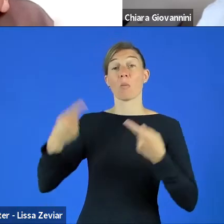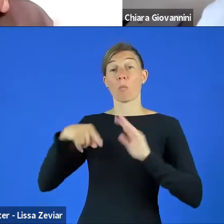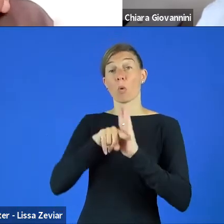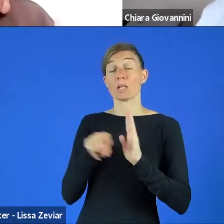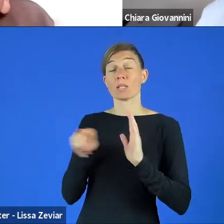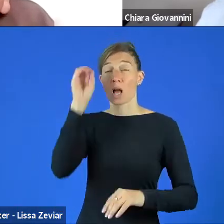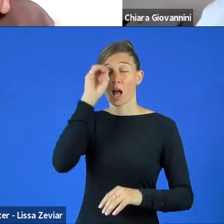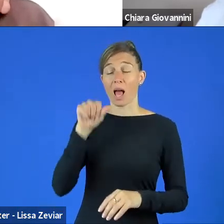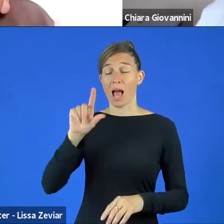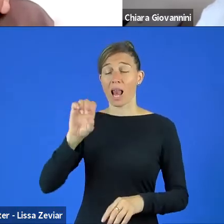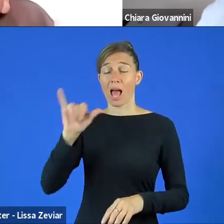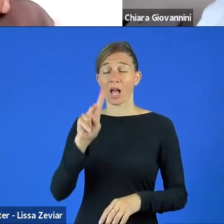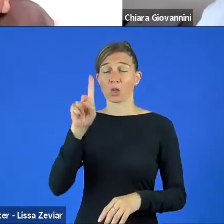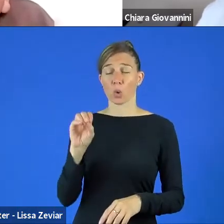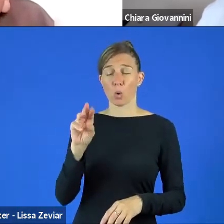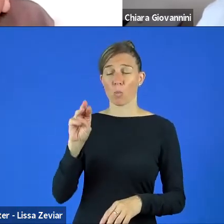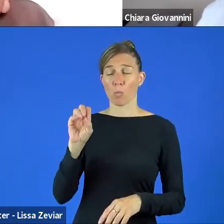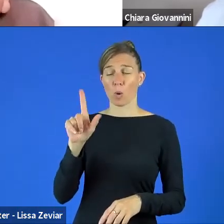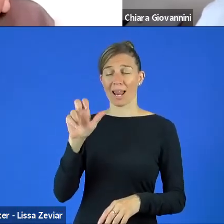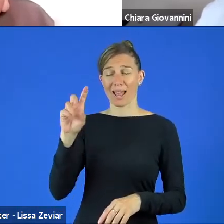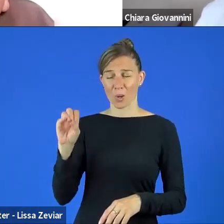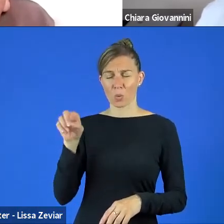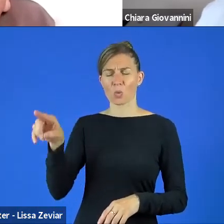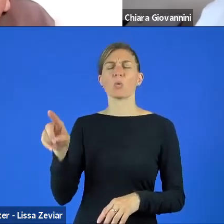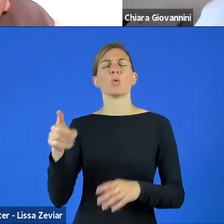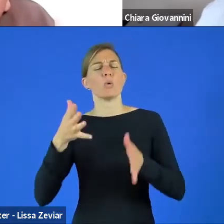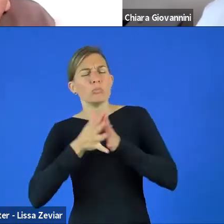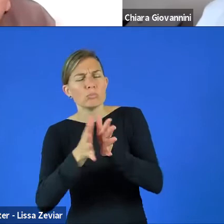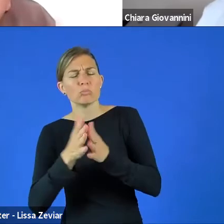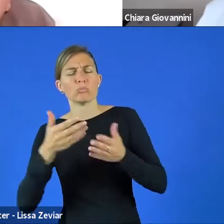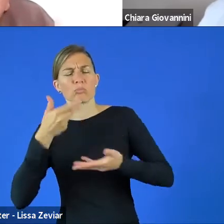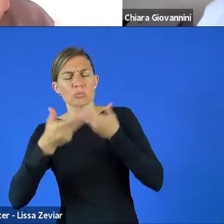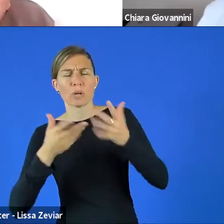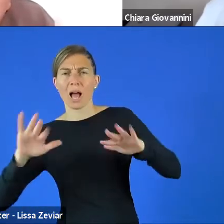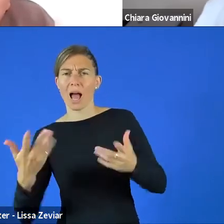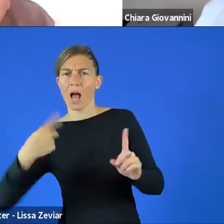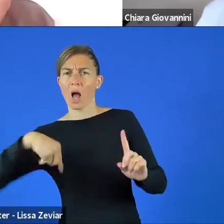about the involvement of EDF and persons with disabilities in standardisation.